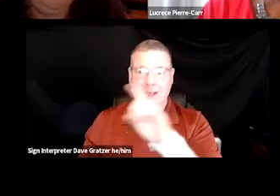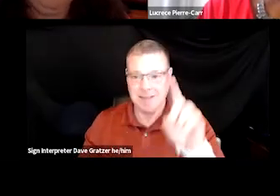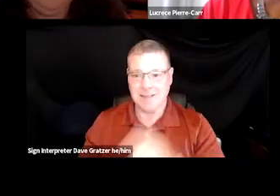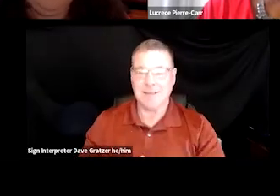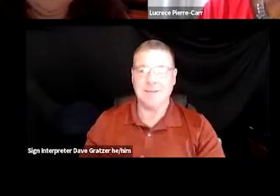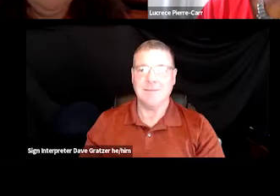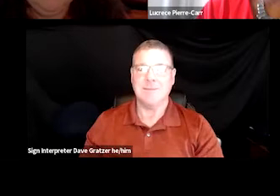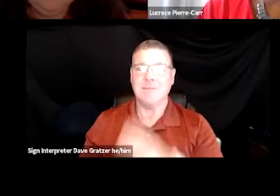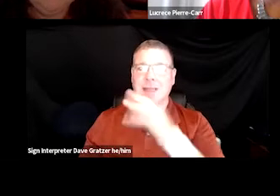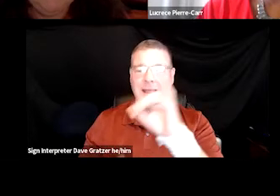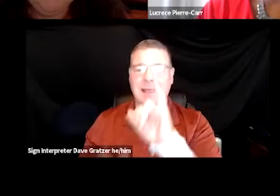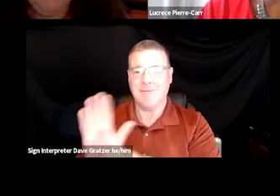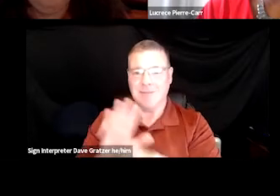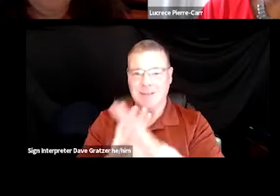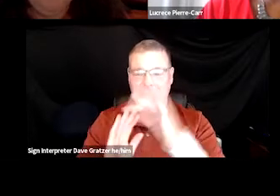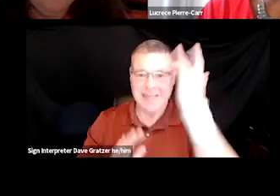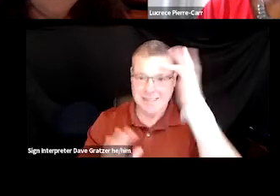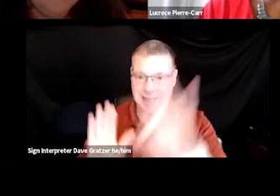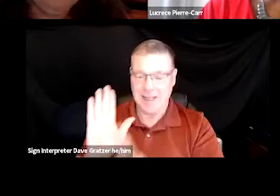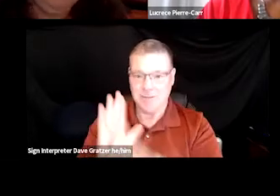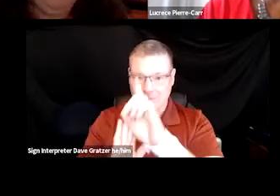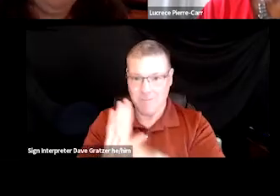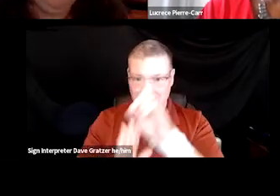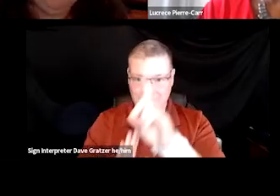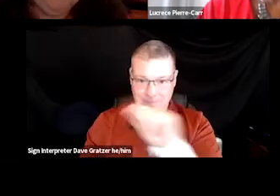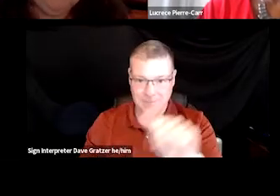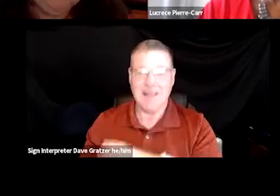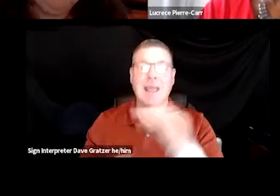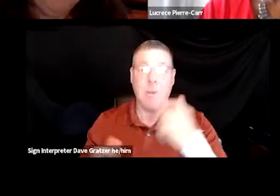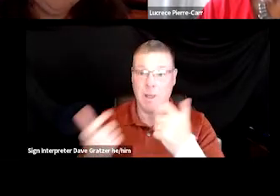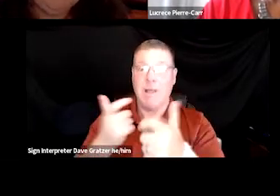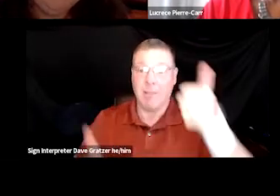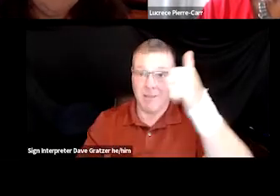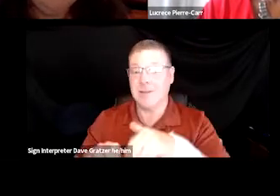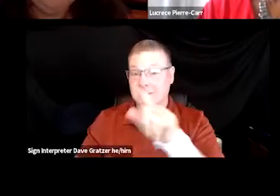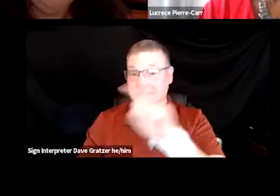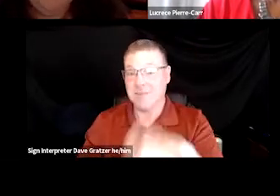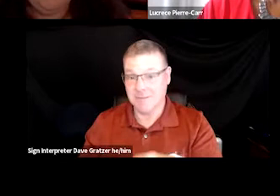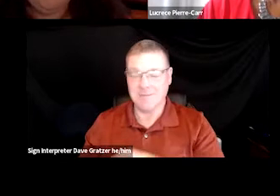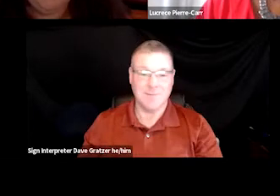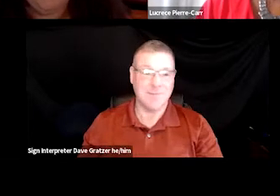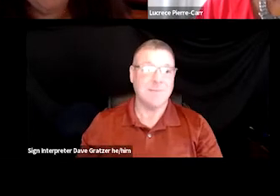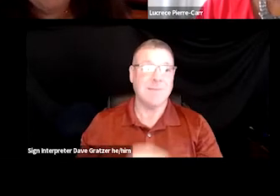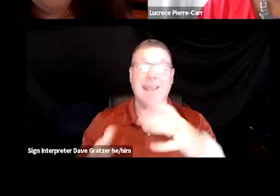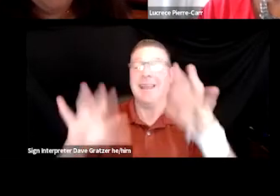and developmental disabilities. We are the largest local mental health authority in the state of Texas. Super shout outs though, I saw some